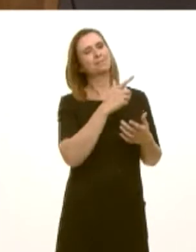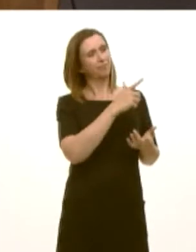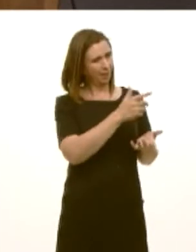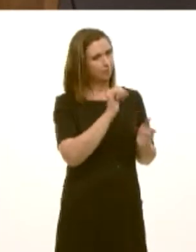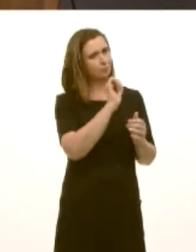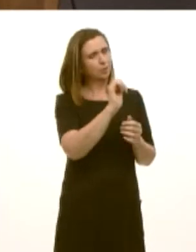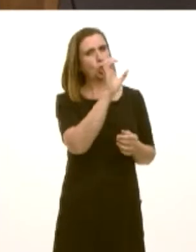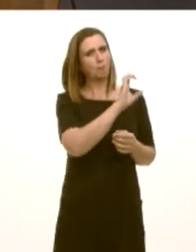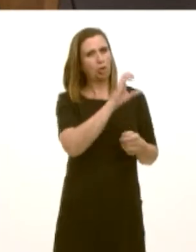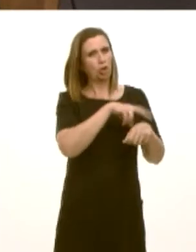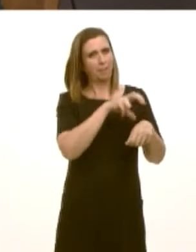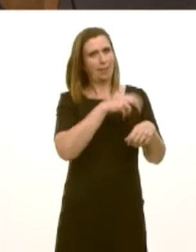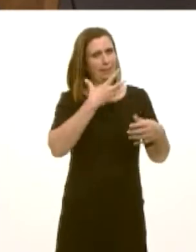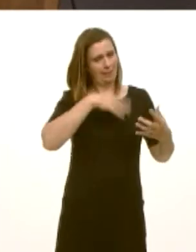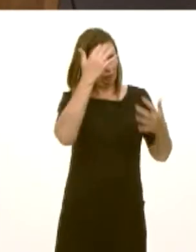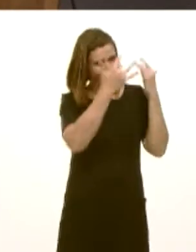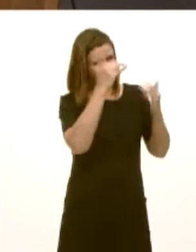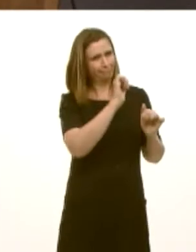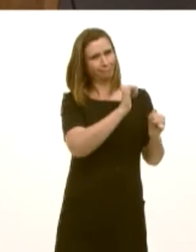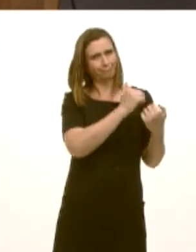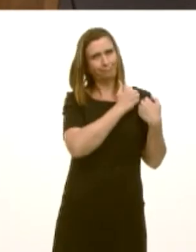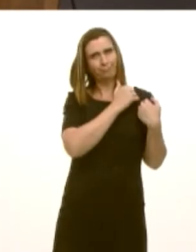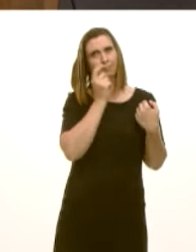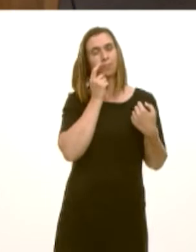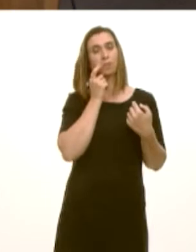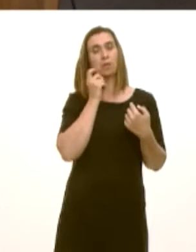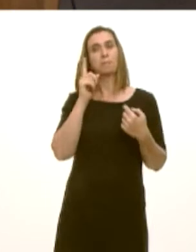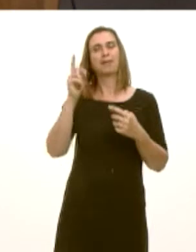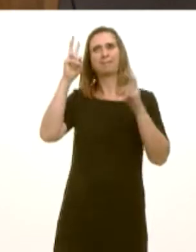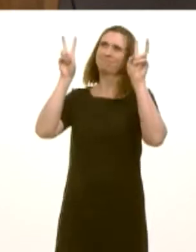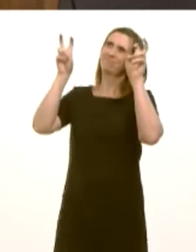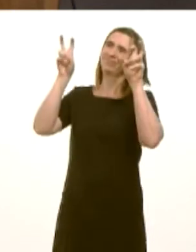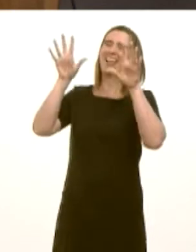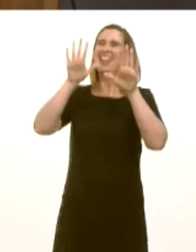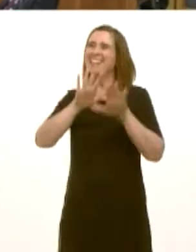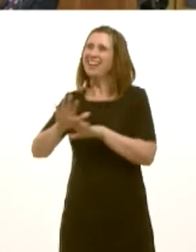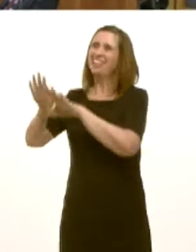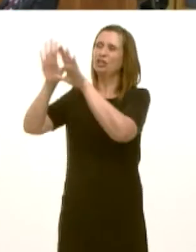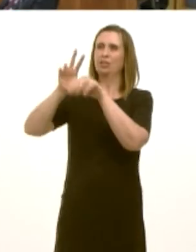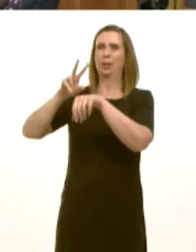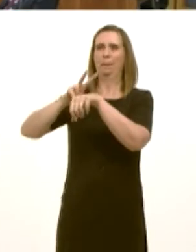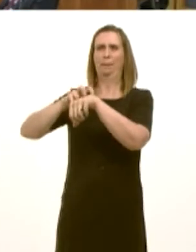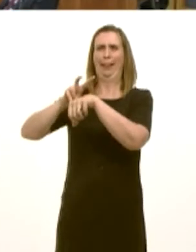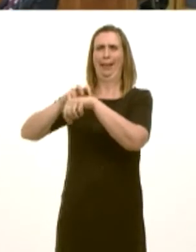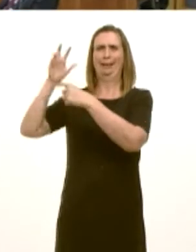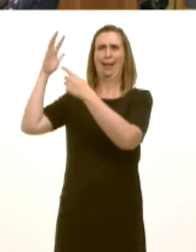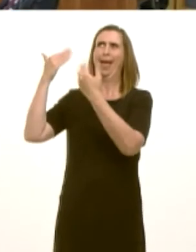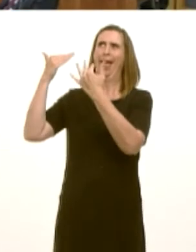But, the name of the service is the National Police Air Service. Well, itís not national at all; itís England and Wales.